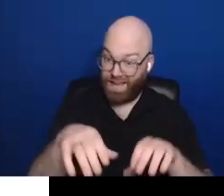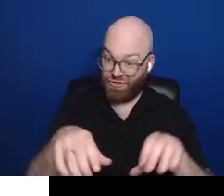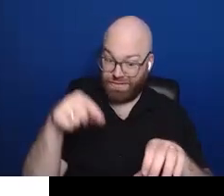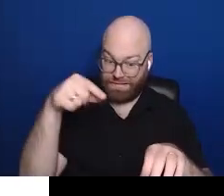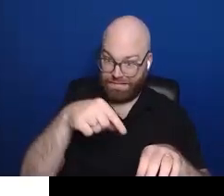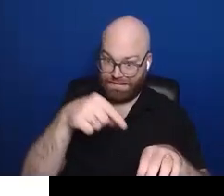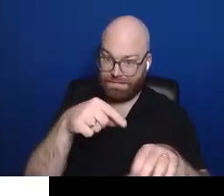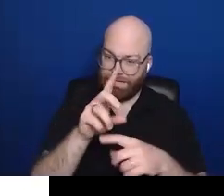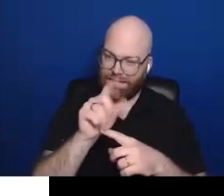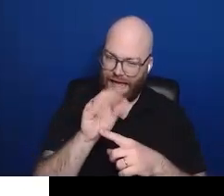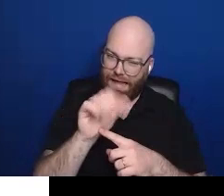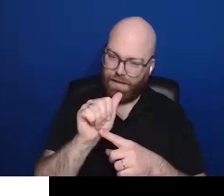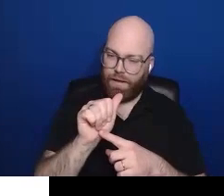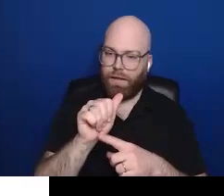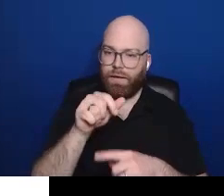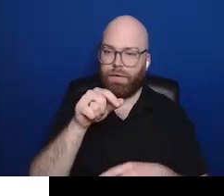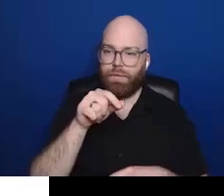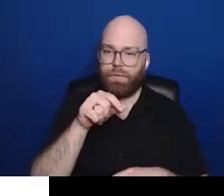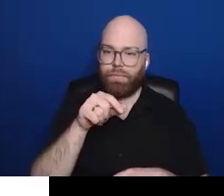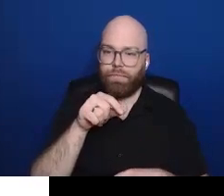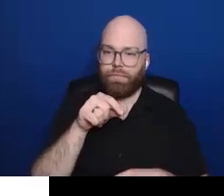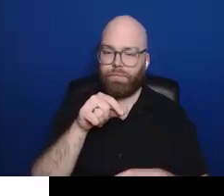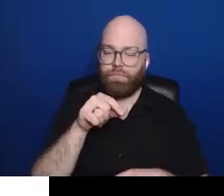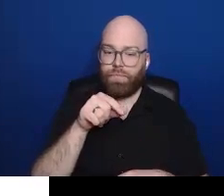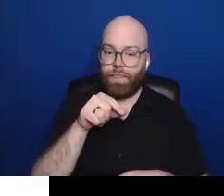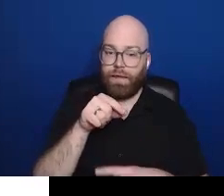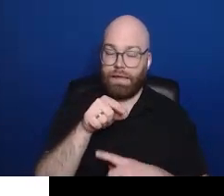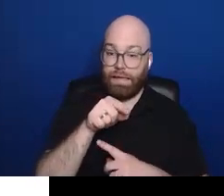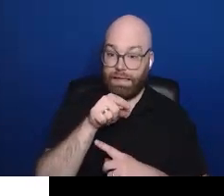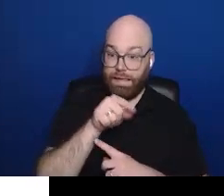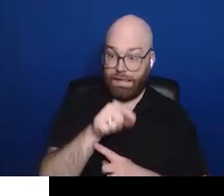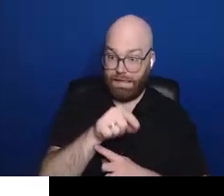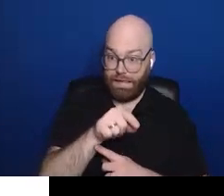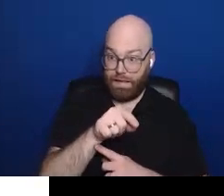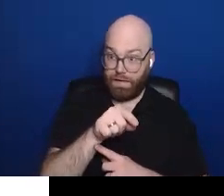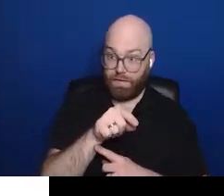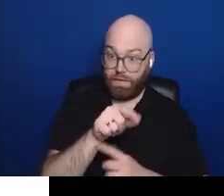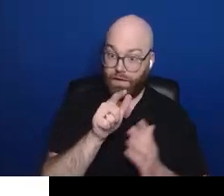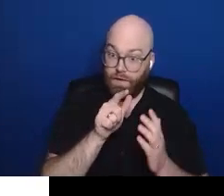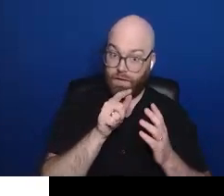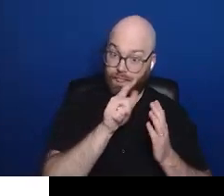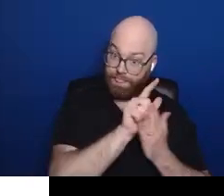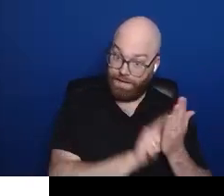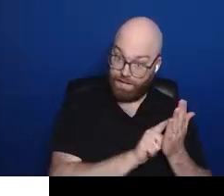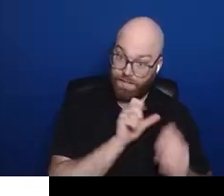it is, a form of protection because it's where the government can exercise discretion